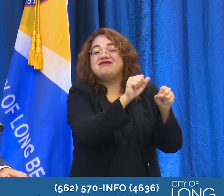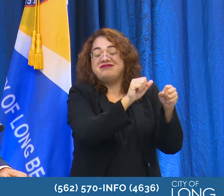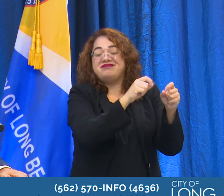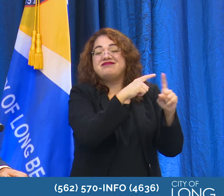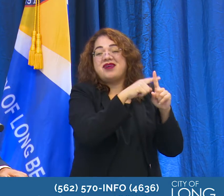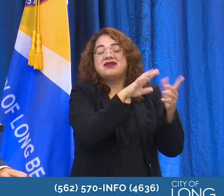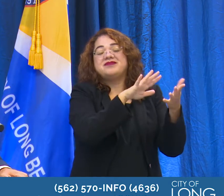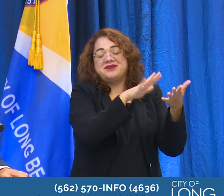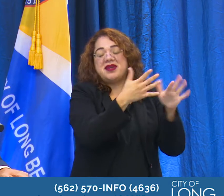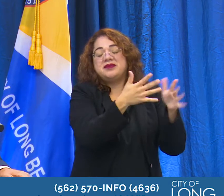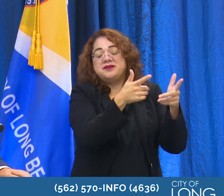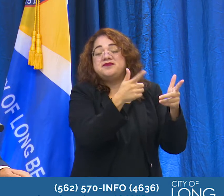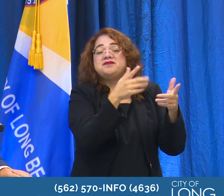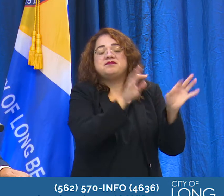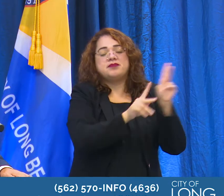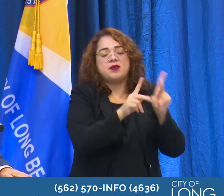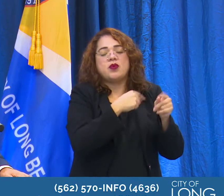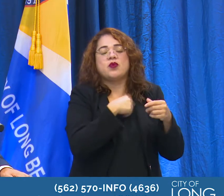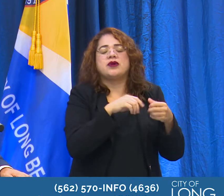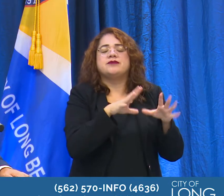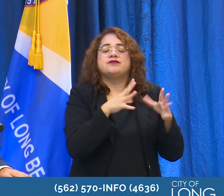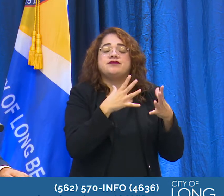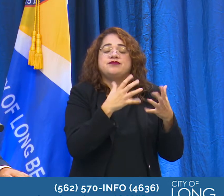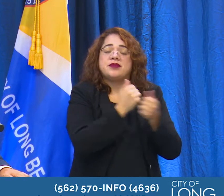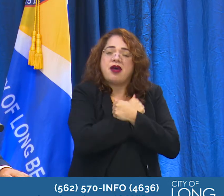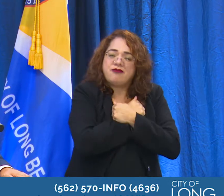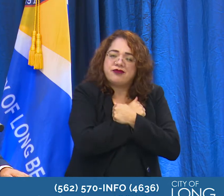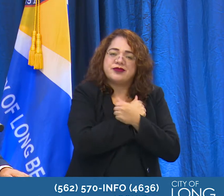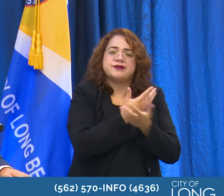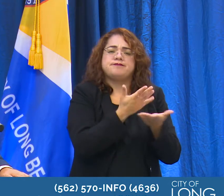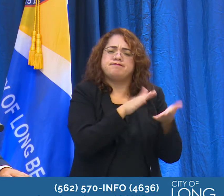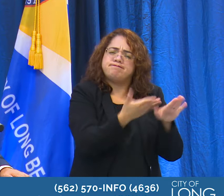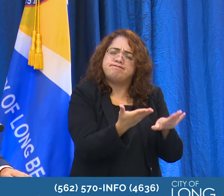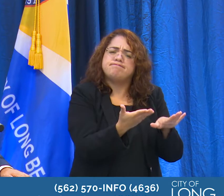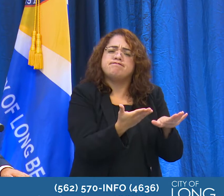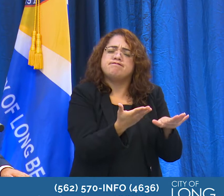and of course is an individual beyond just the data that we're sharing.